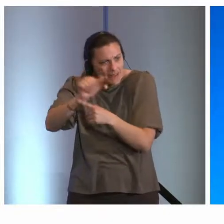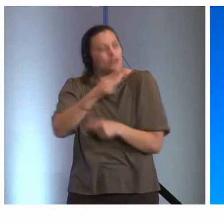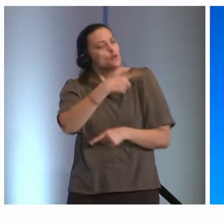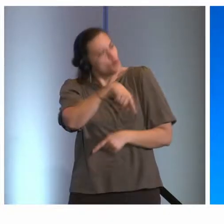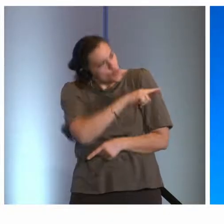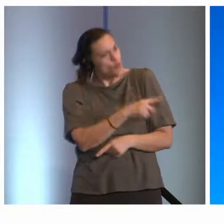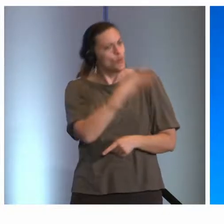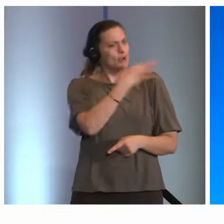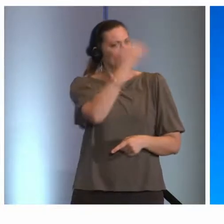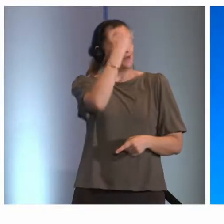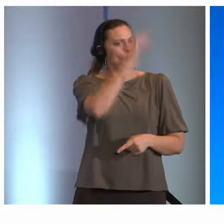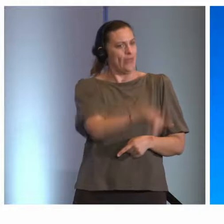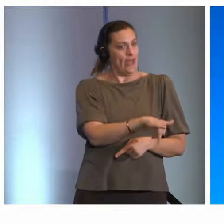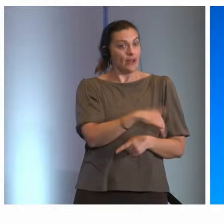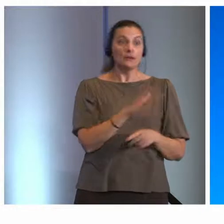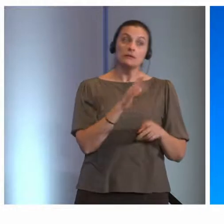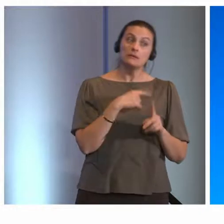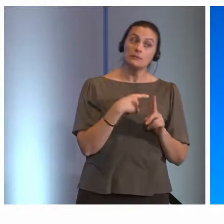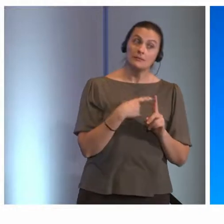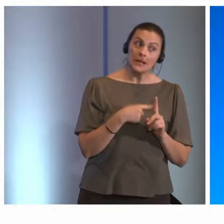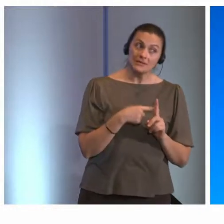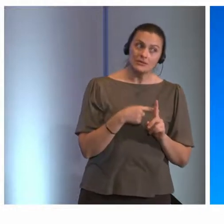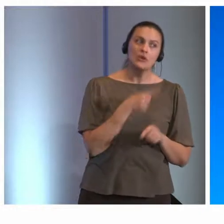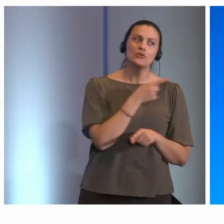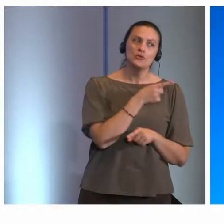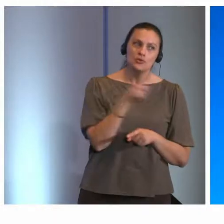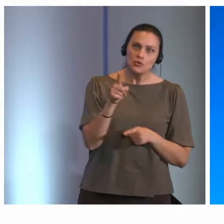communications, they're not the experts on disabilities, you